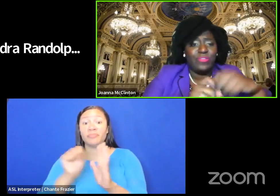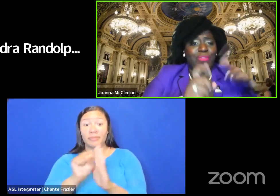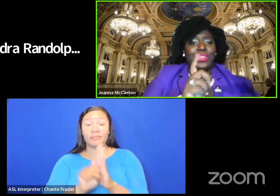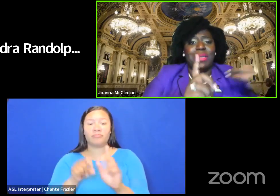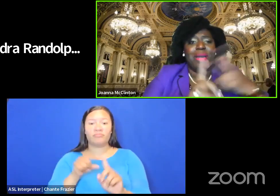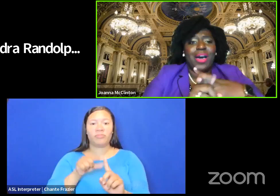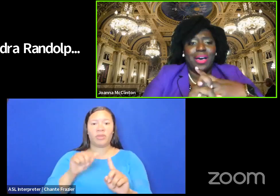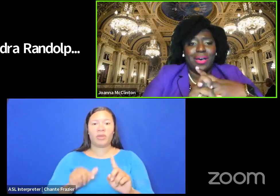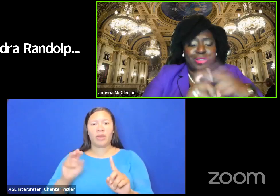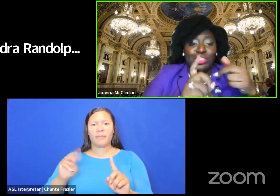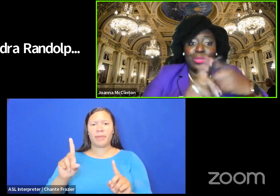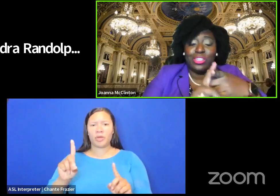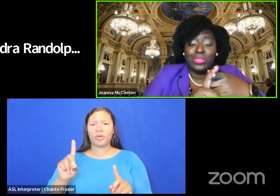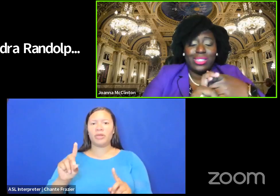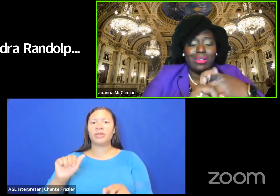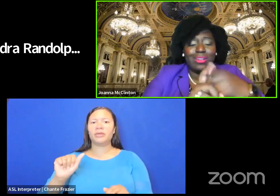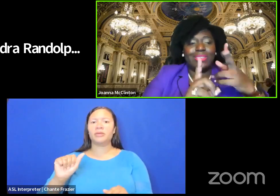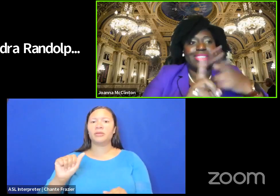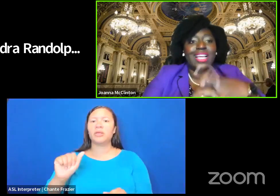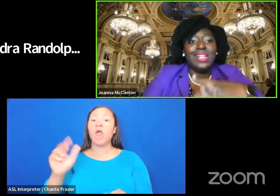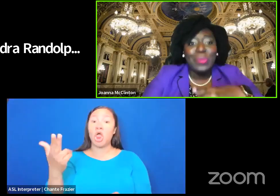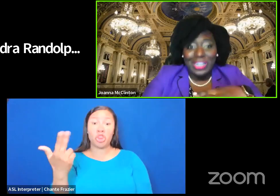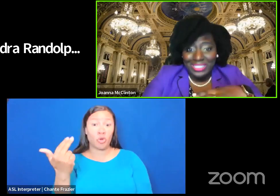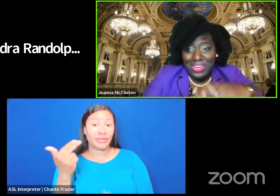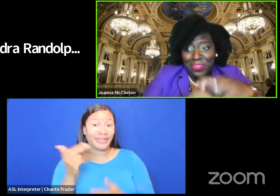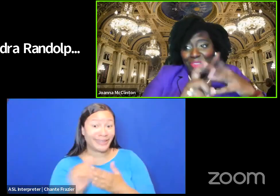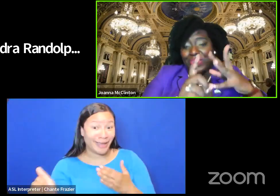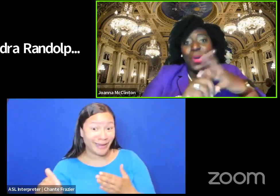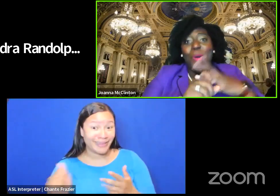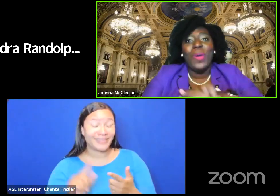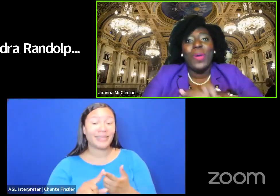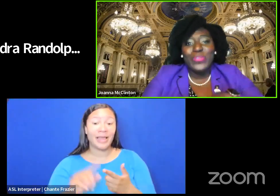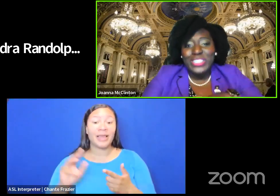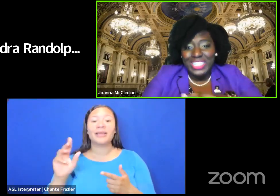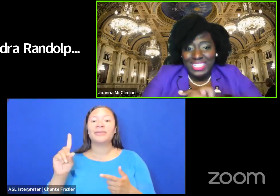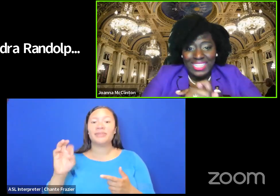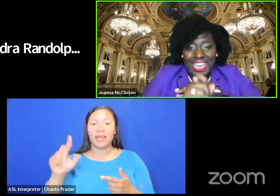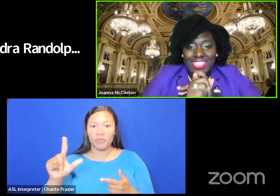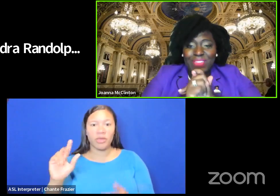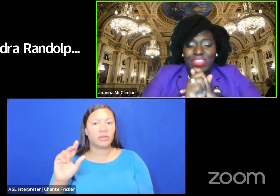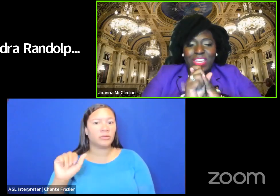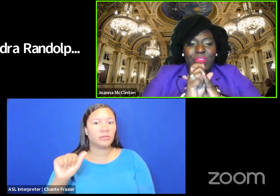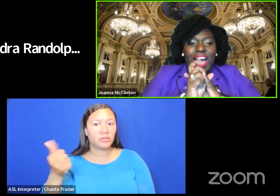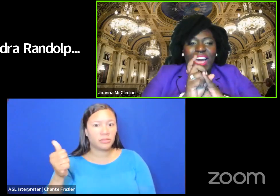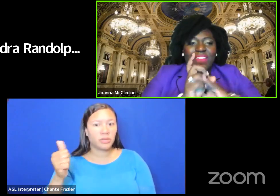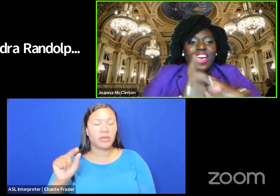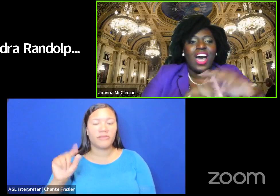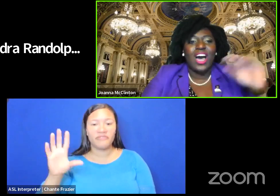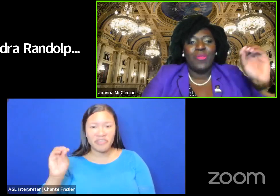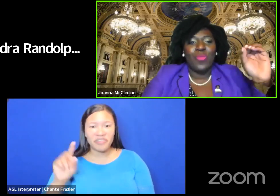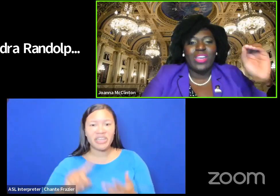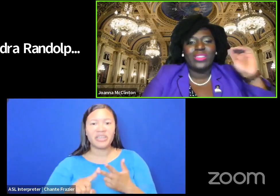they would say this is what I can't go below so maybe I will have an incentive to get you to work for me. That means that every state that borders